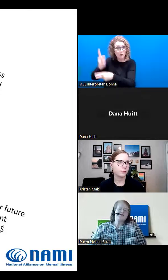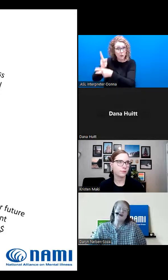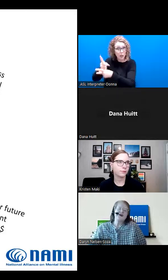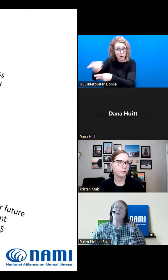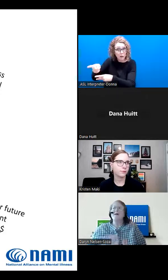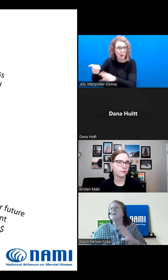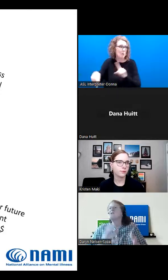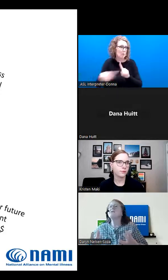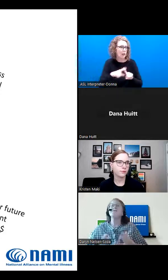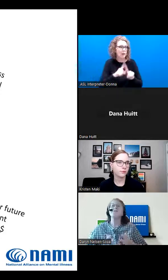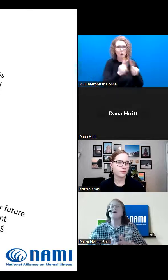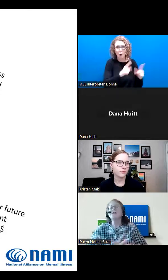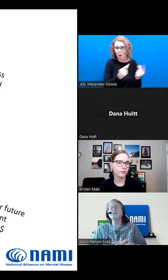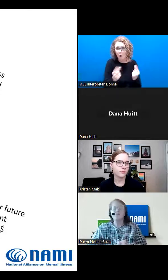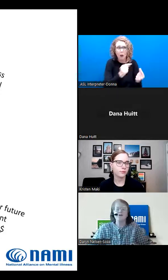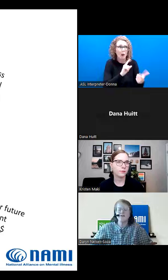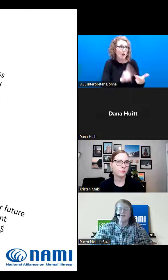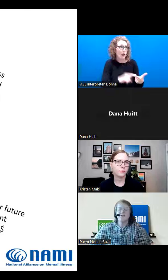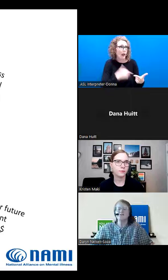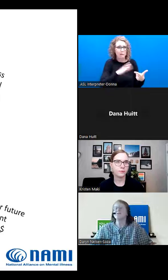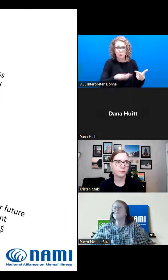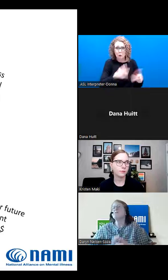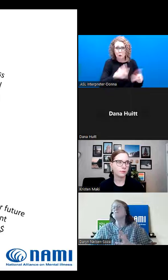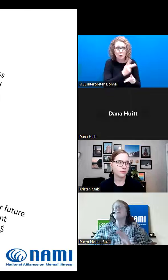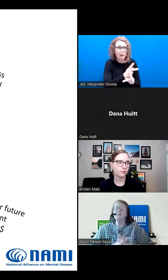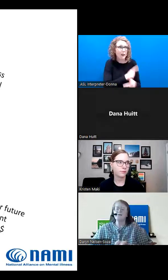health. And if too many caregivers burn out, it's going to increase the